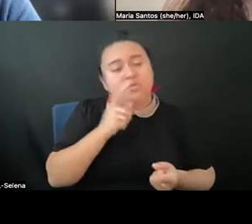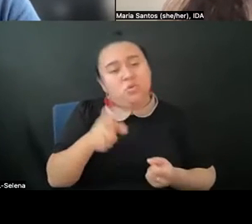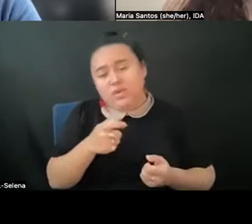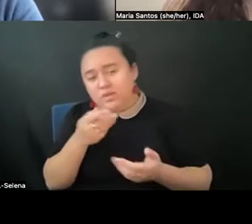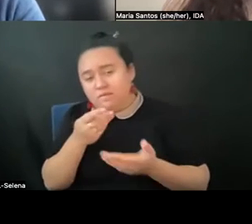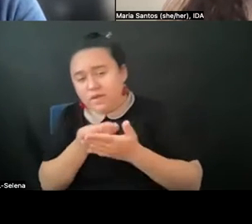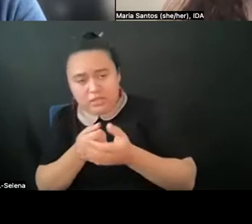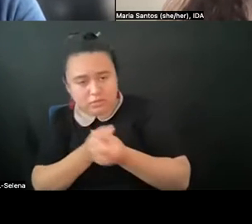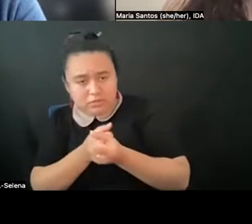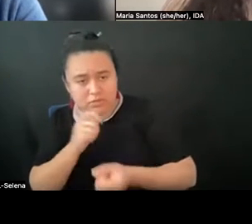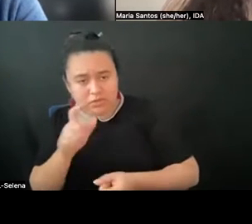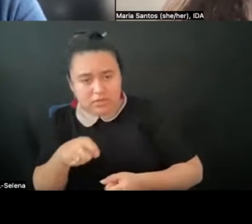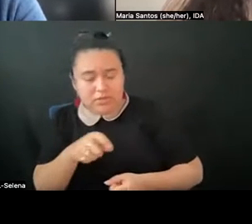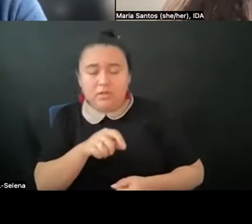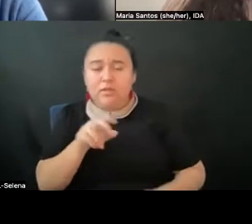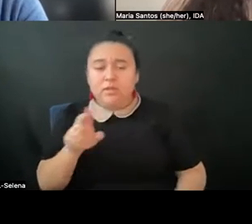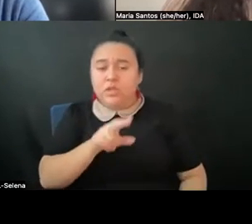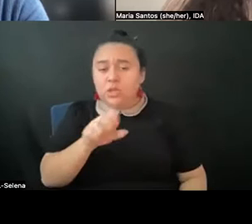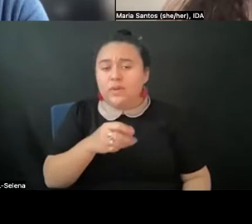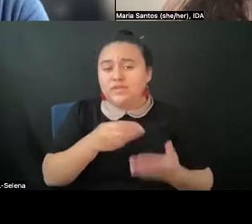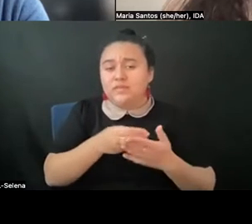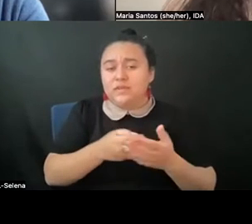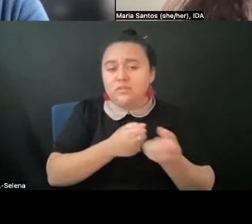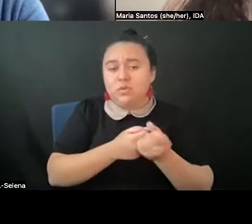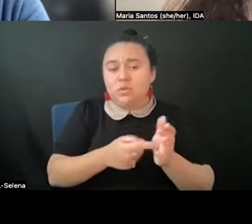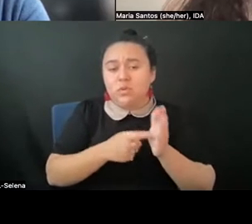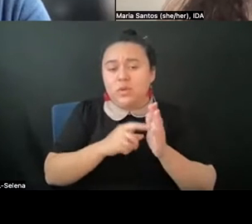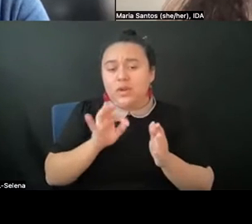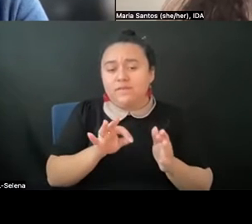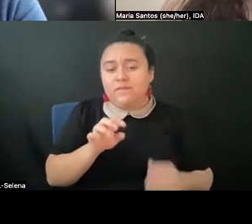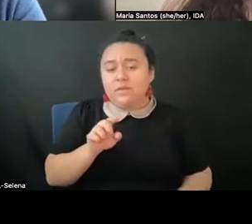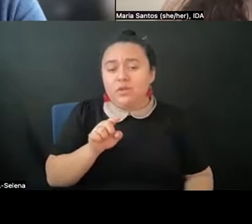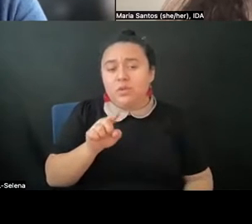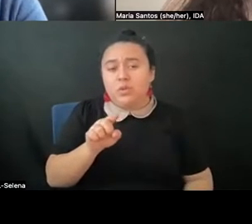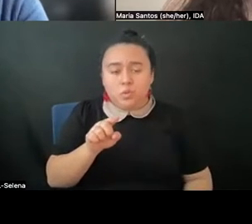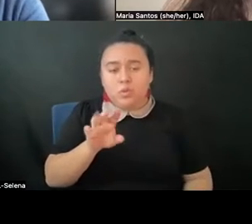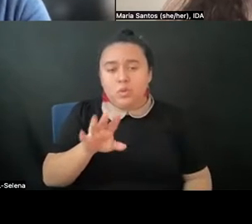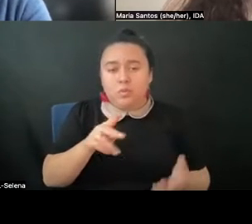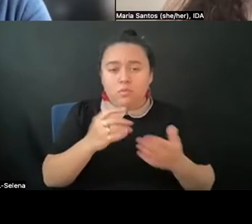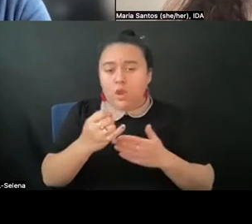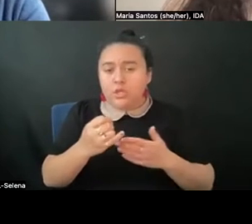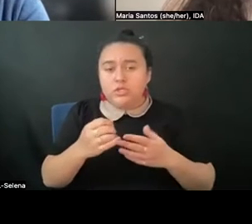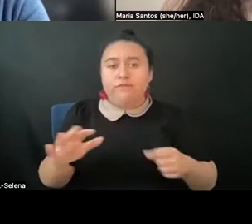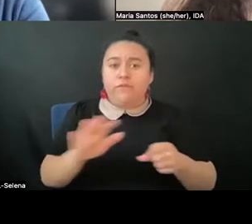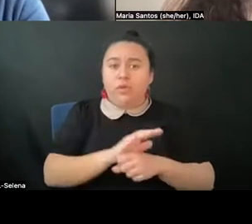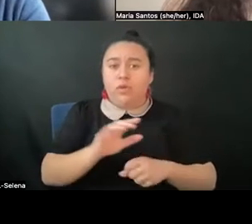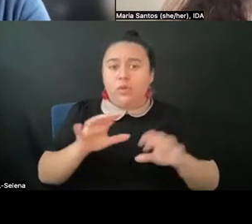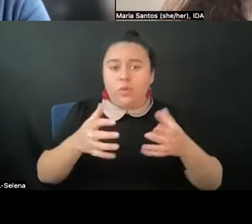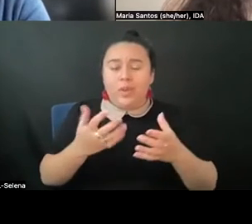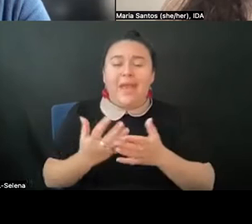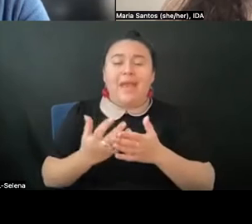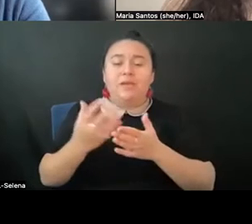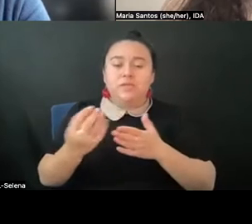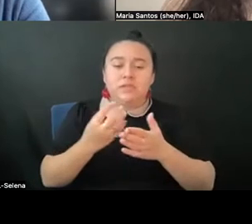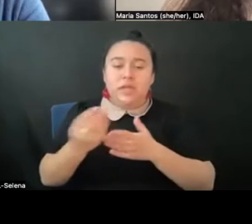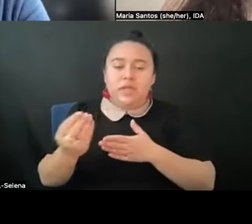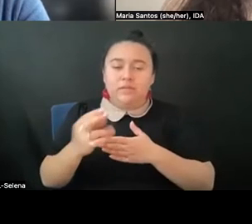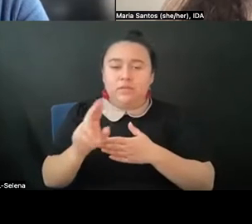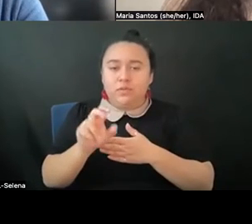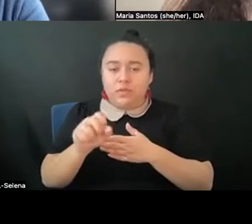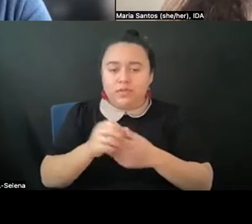The U.S. fiscal sponsors is required if your project and entire crew are based outside of the U.S.